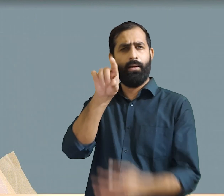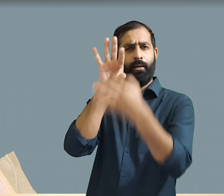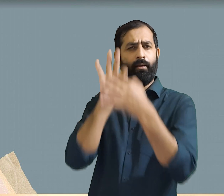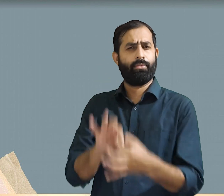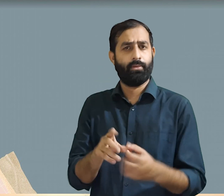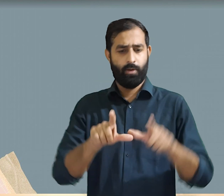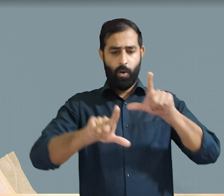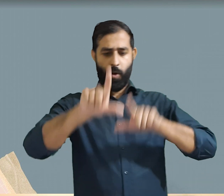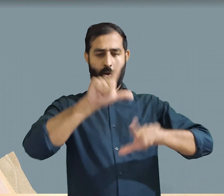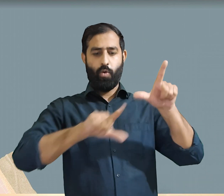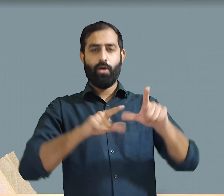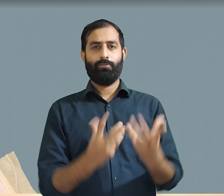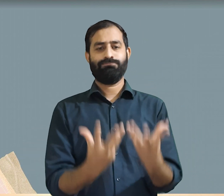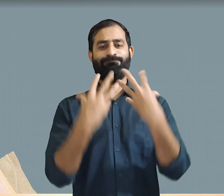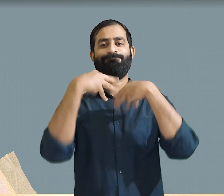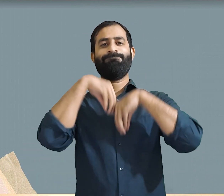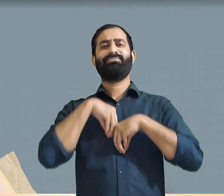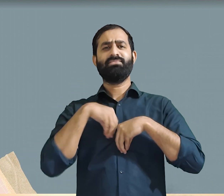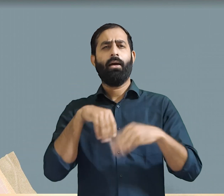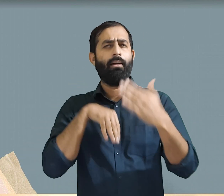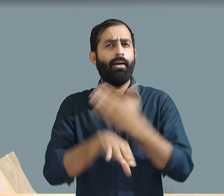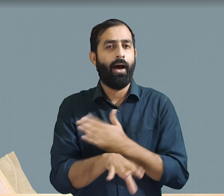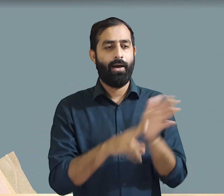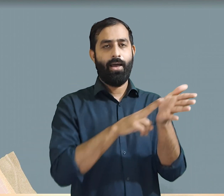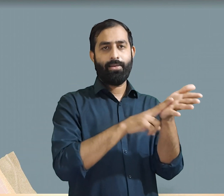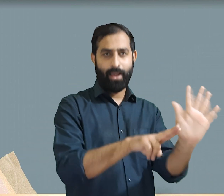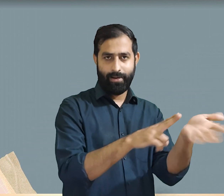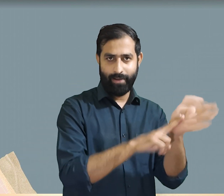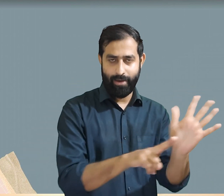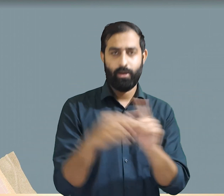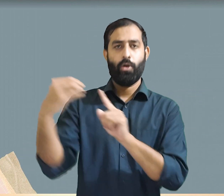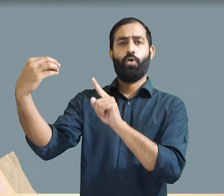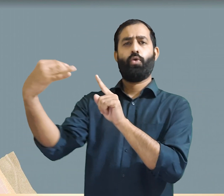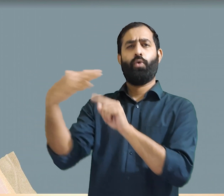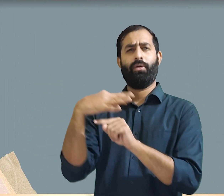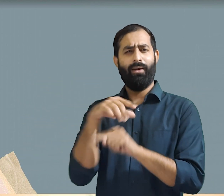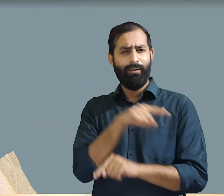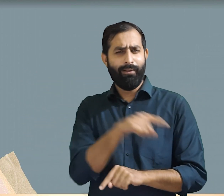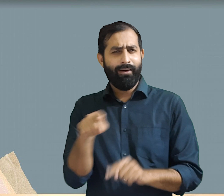The topic is Language Acquisition. Nature versus nurture.